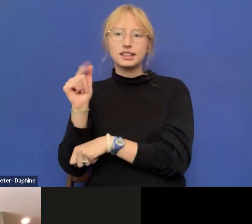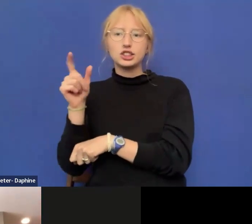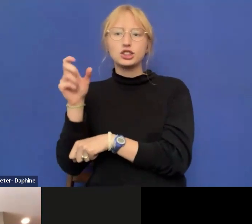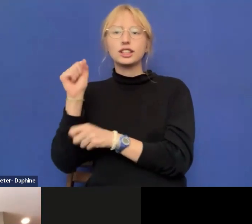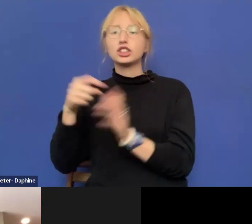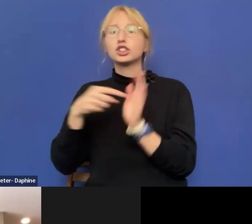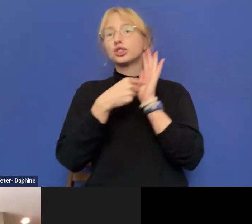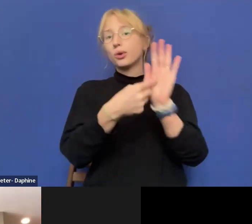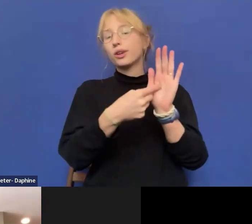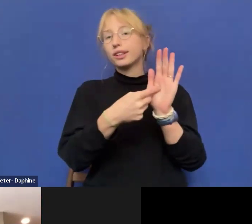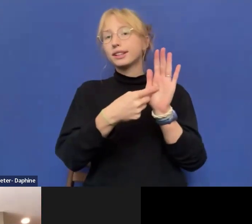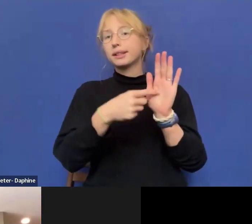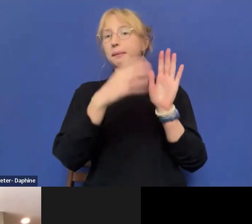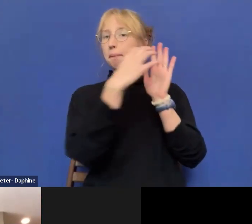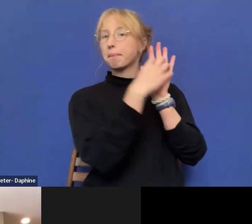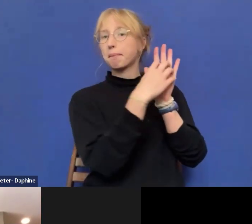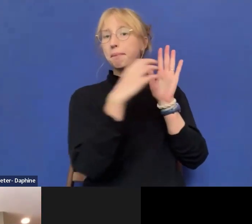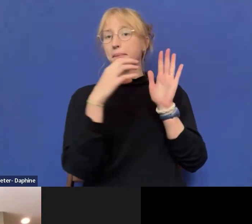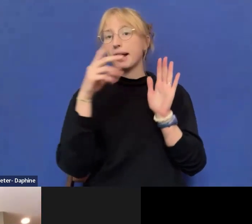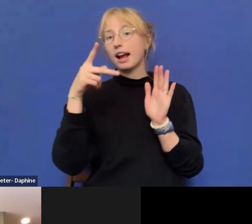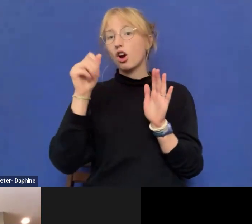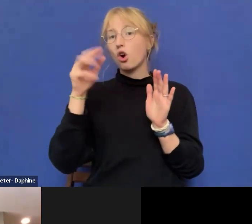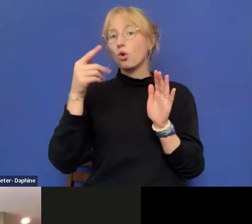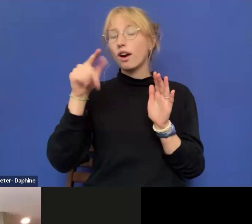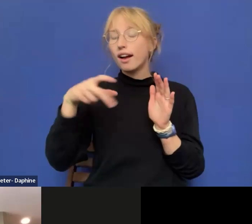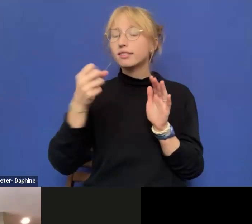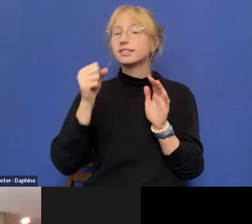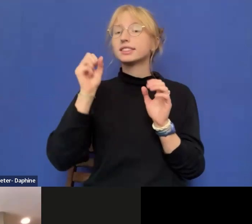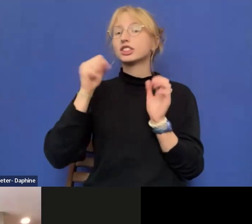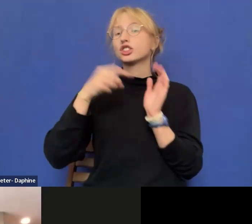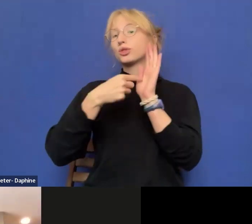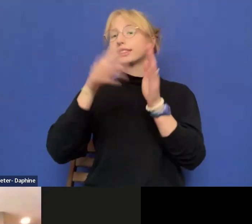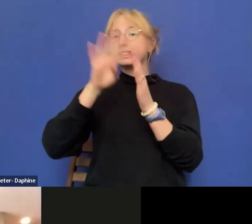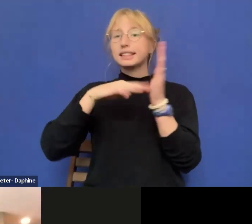paragraphs we can present them in tabular format. You can present